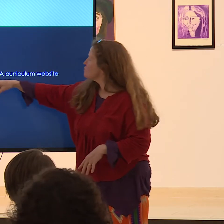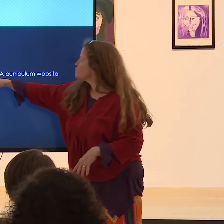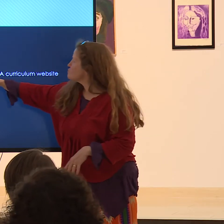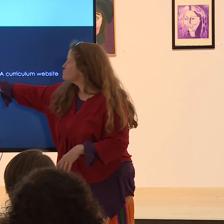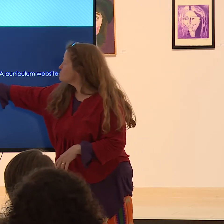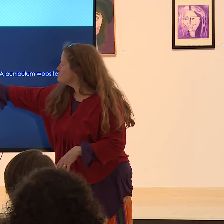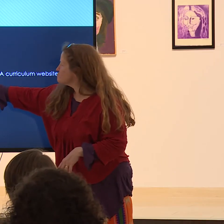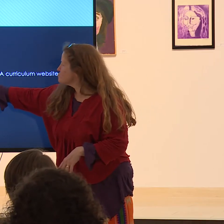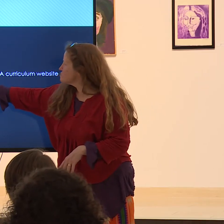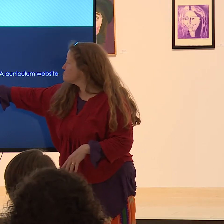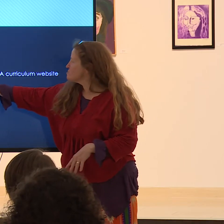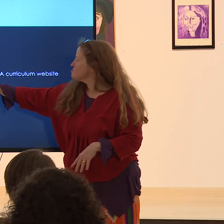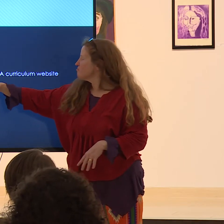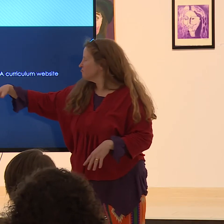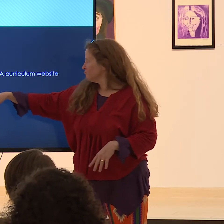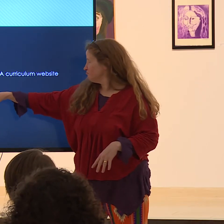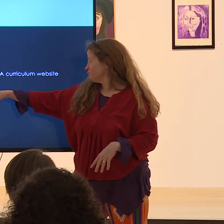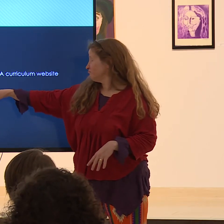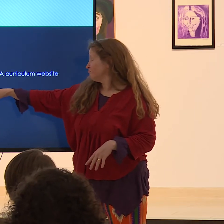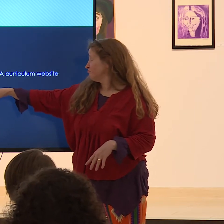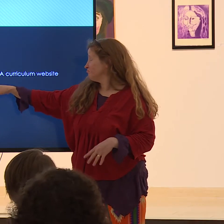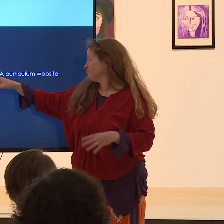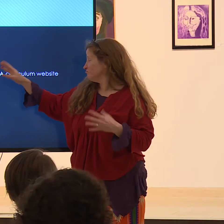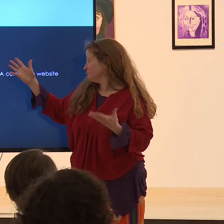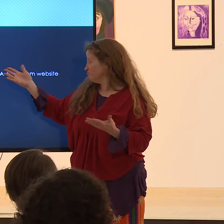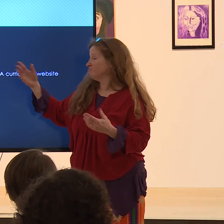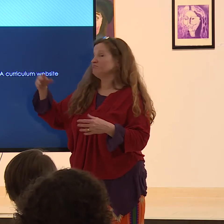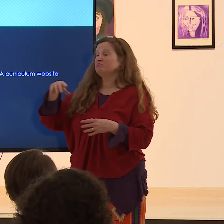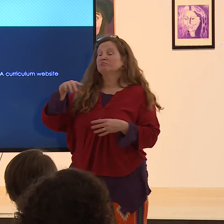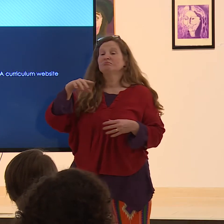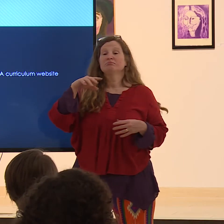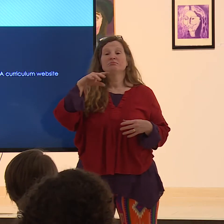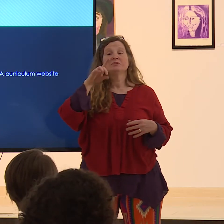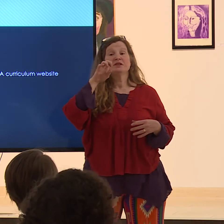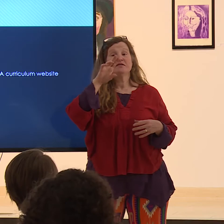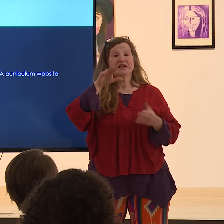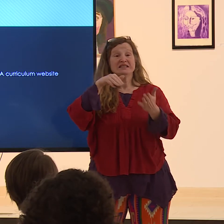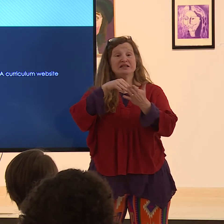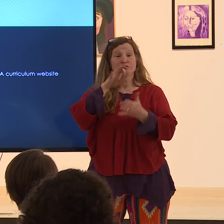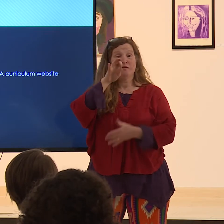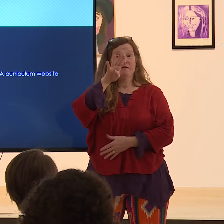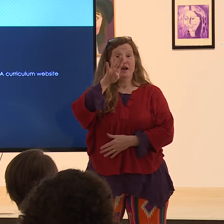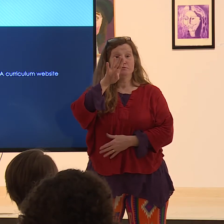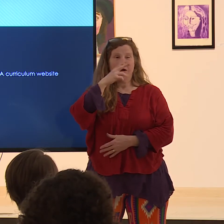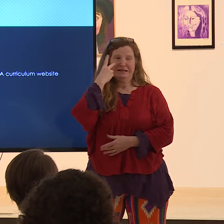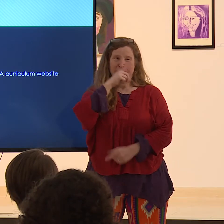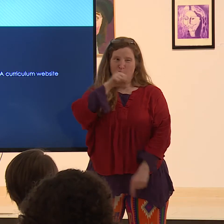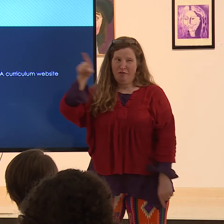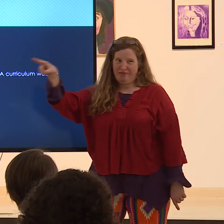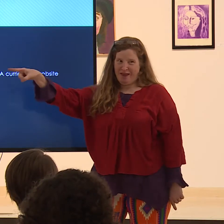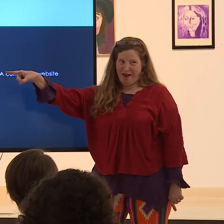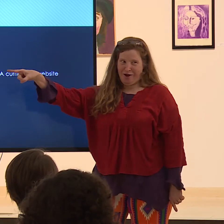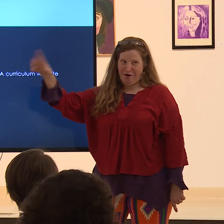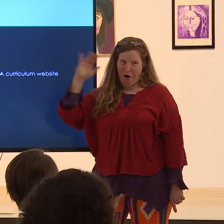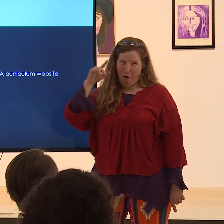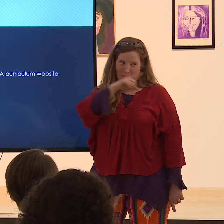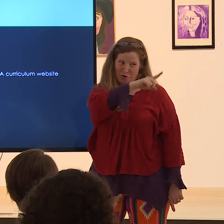that people created for this challenge, the De'VIA Central Facebook page. I'll see you guys there.